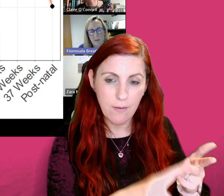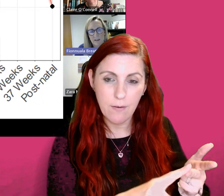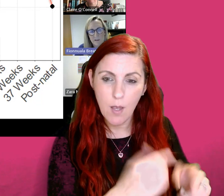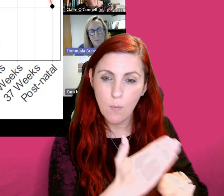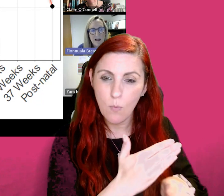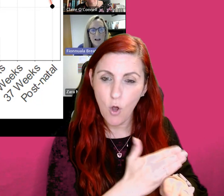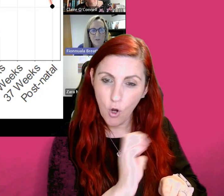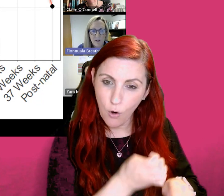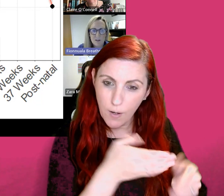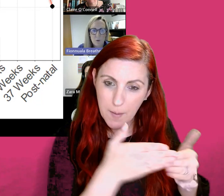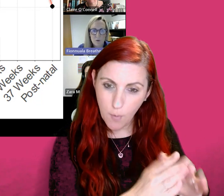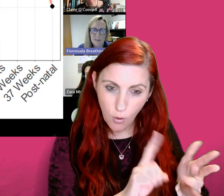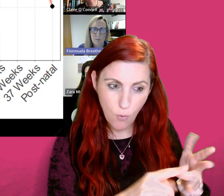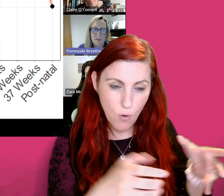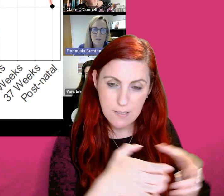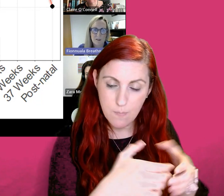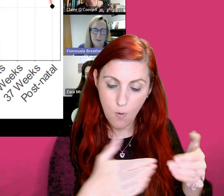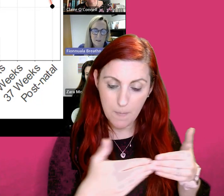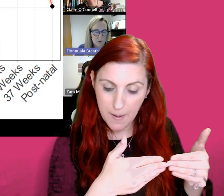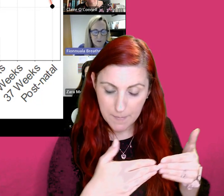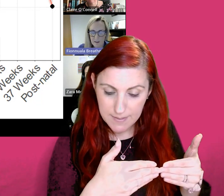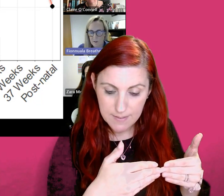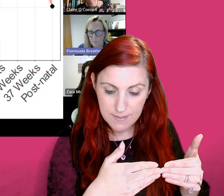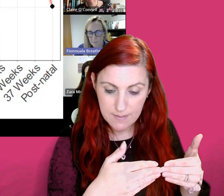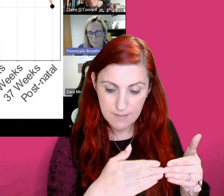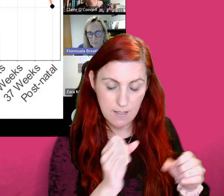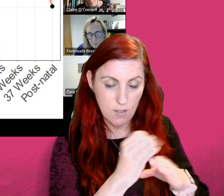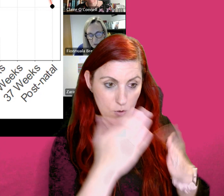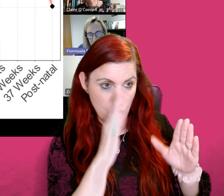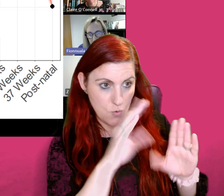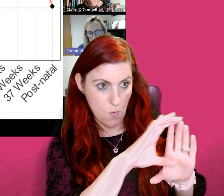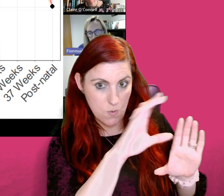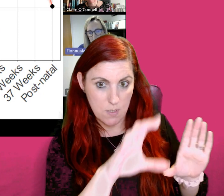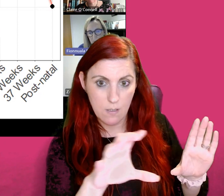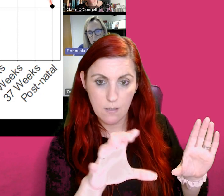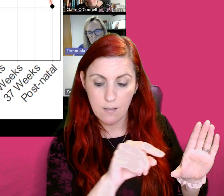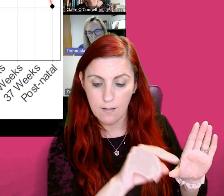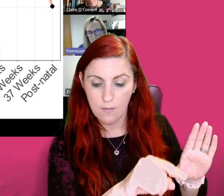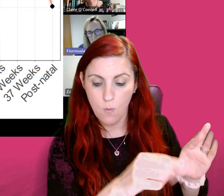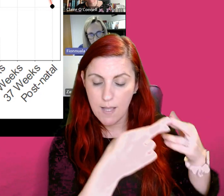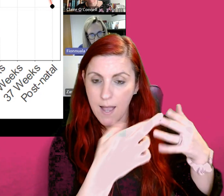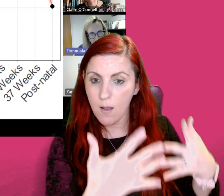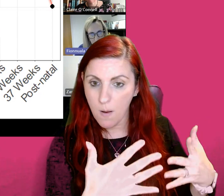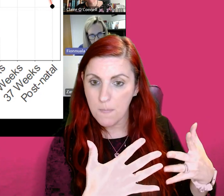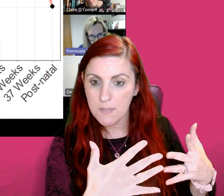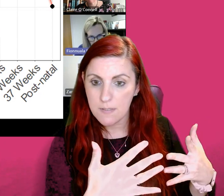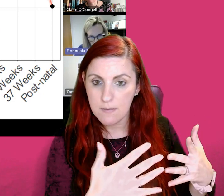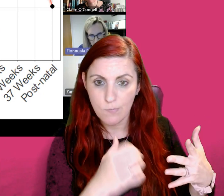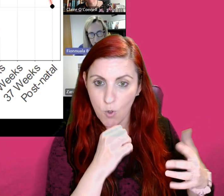babies and in fact we demonstrated is that those things those outcomes were no different between